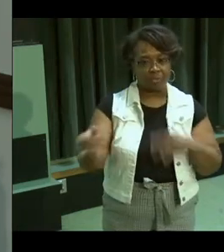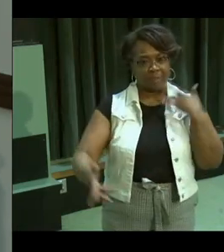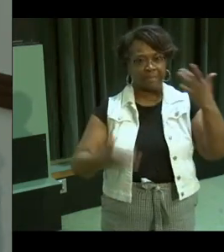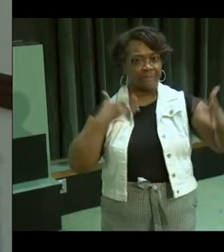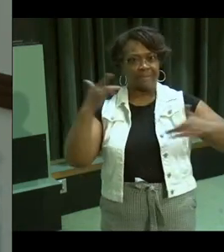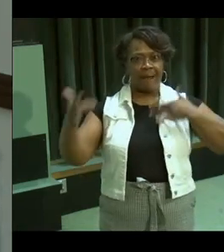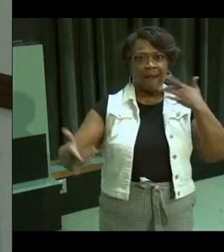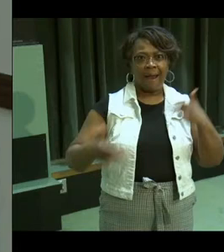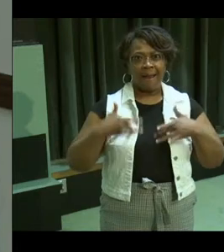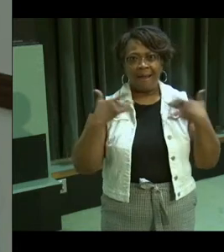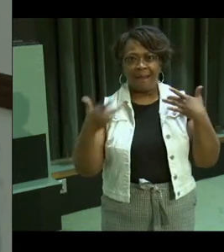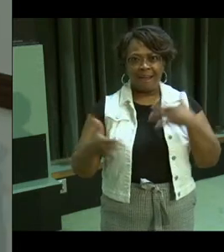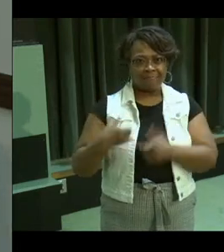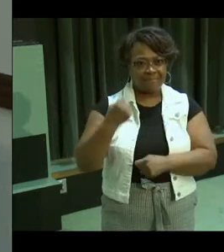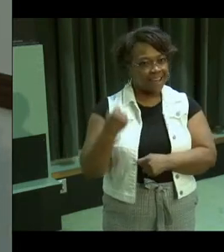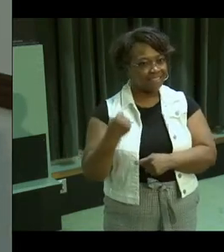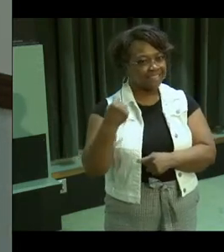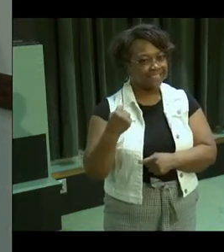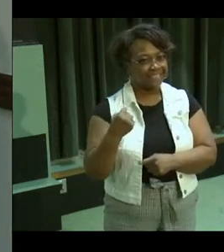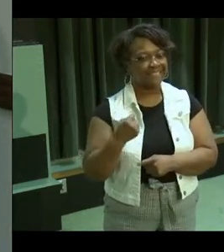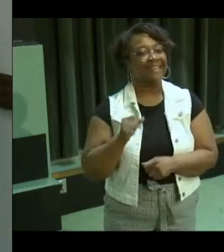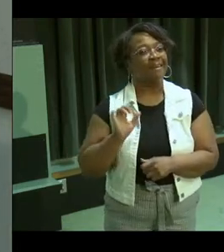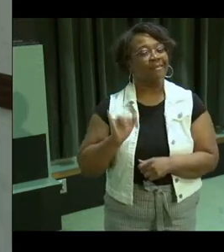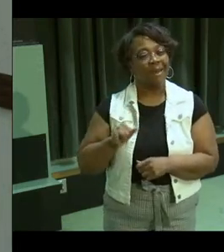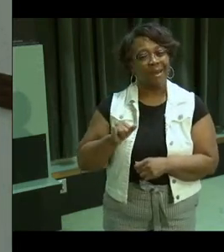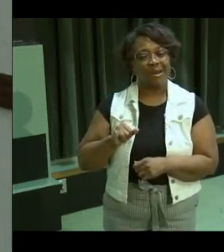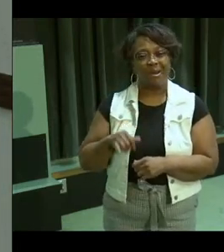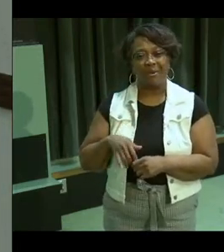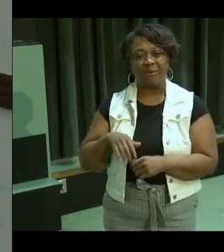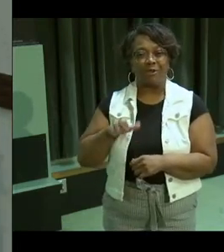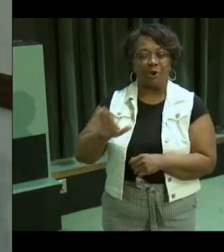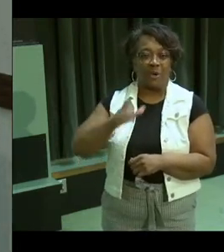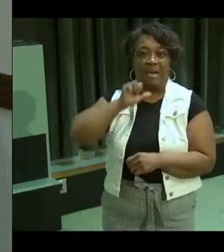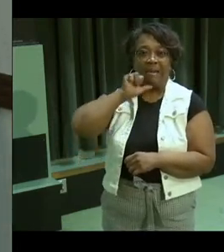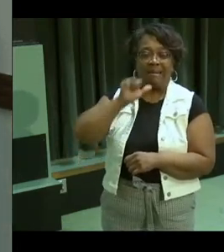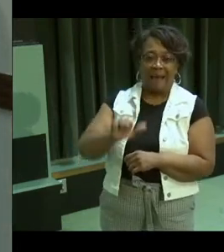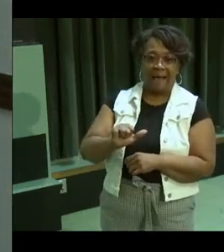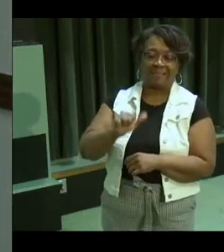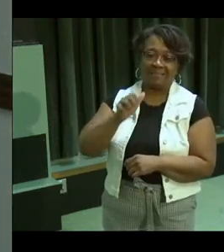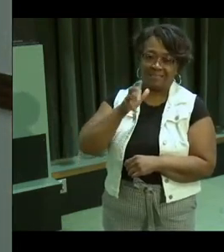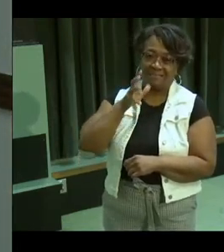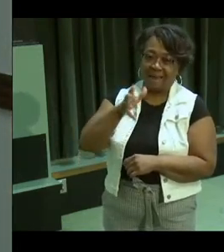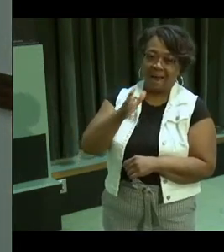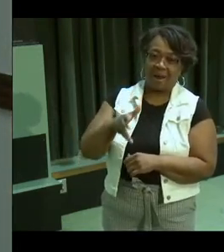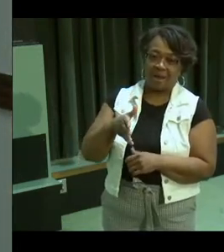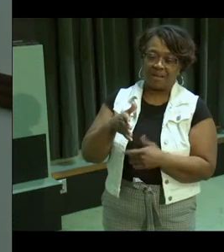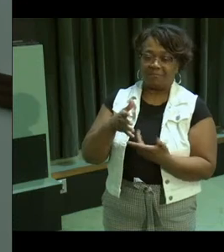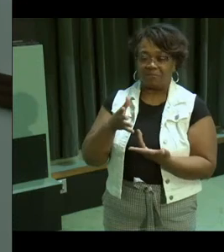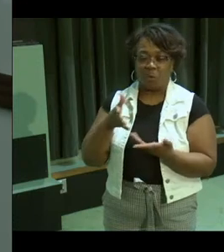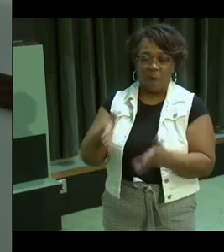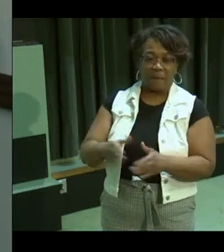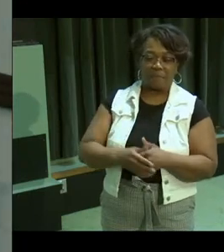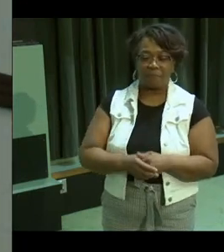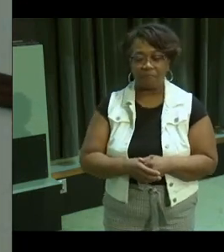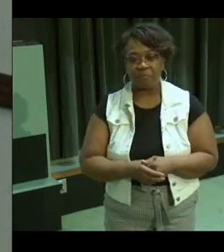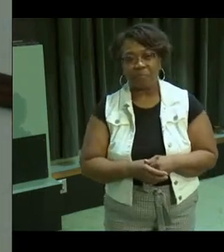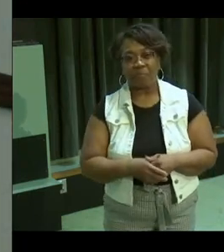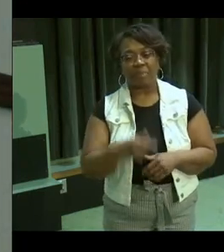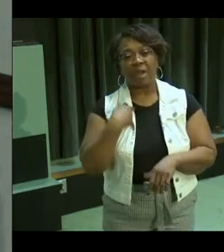be so excited and just so happy